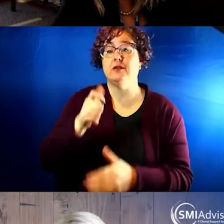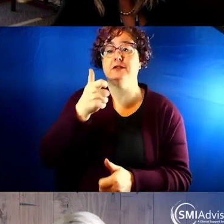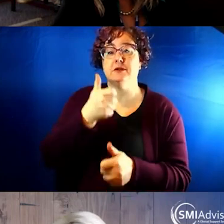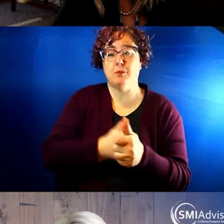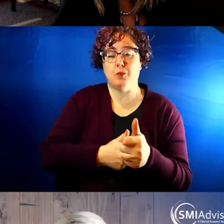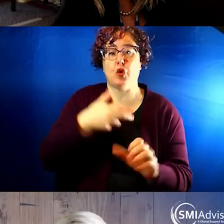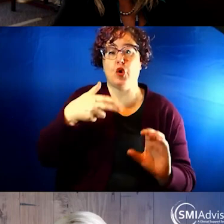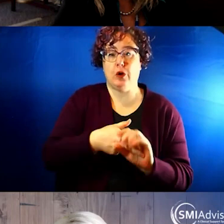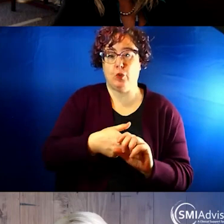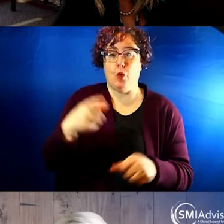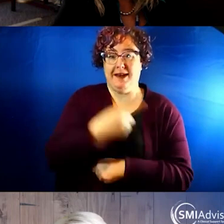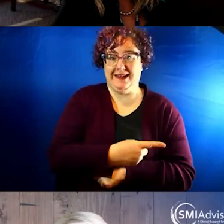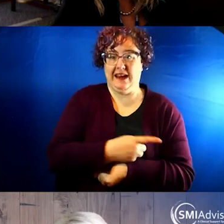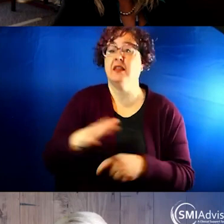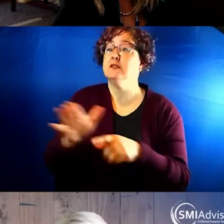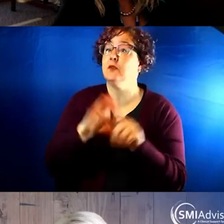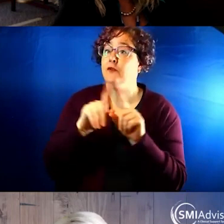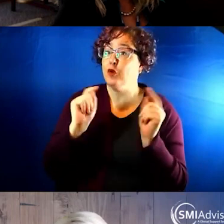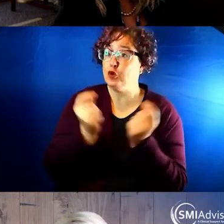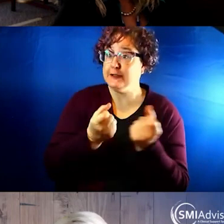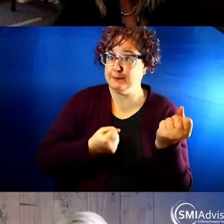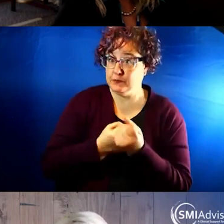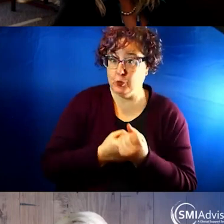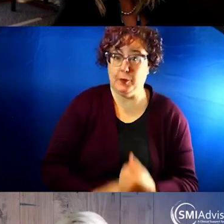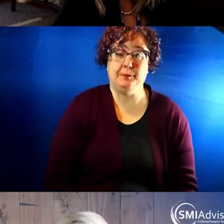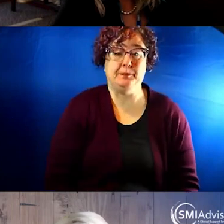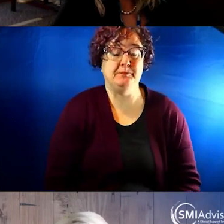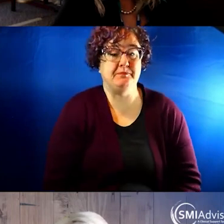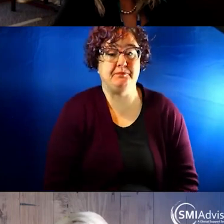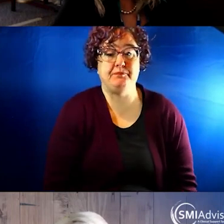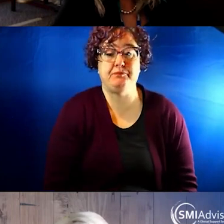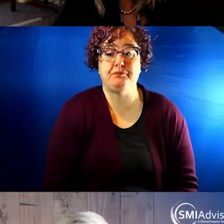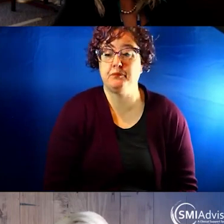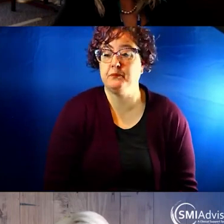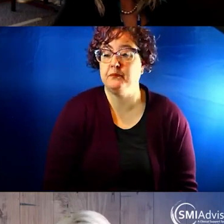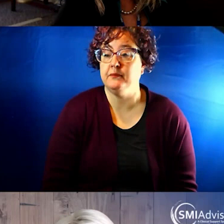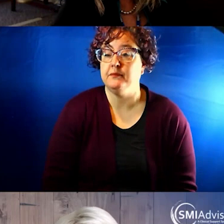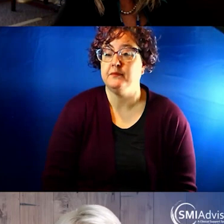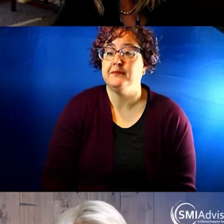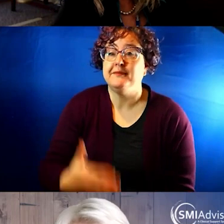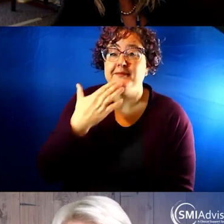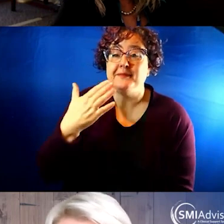AND THAT IS FOR THE WHOLE TEAM SUPPORT. THANK YOU VERY MUCH.